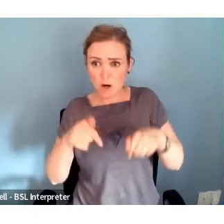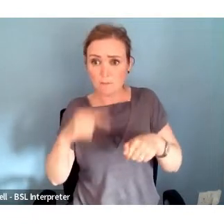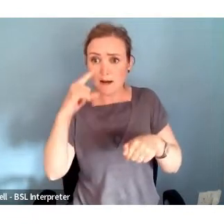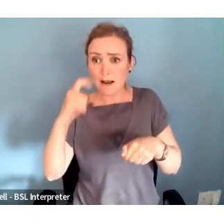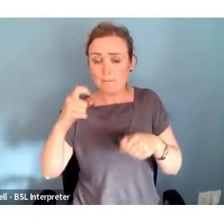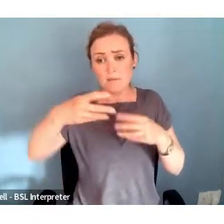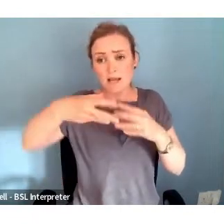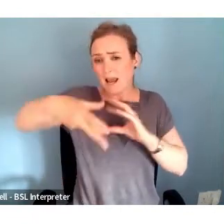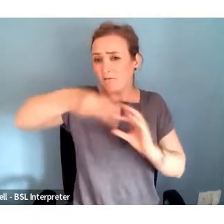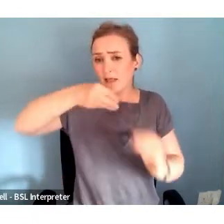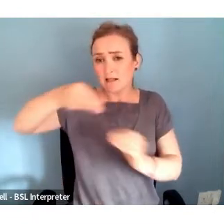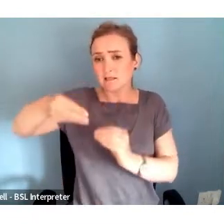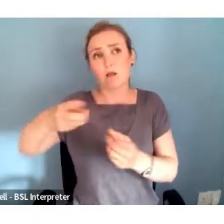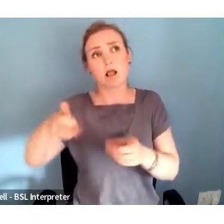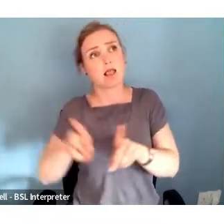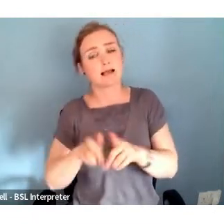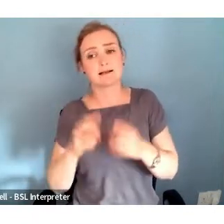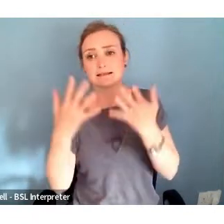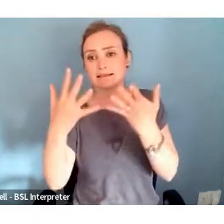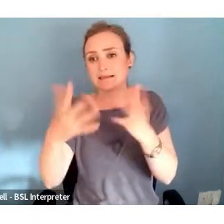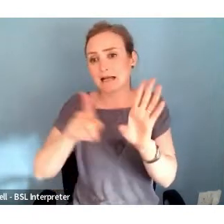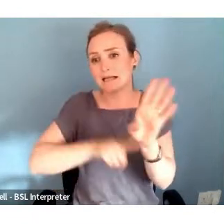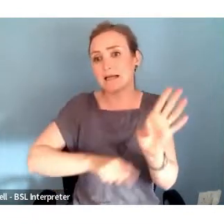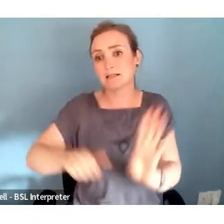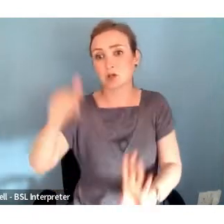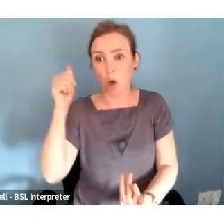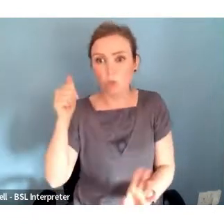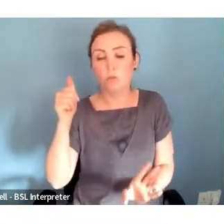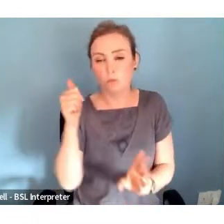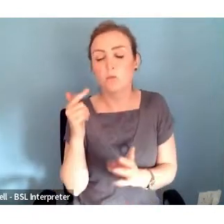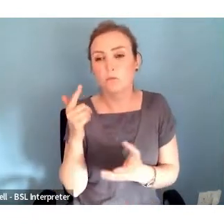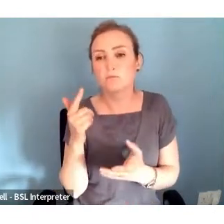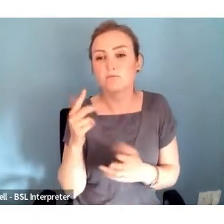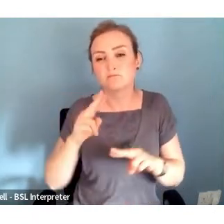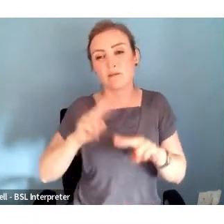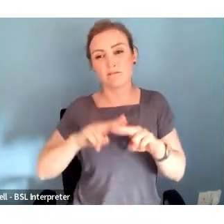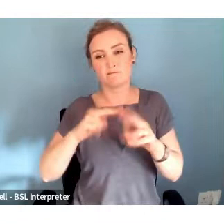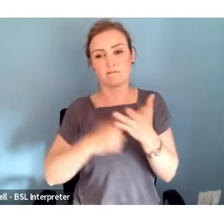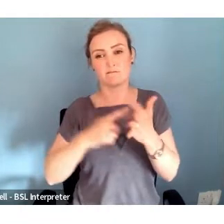ten years ago say Fred started this job ten years ago , maybe work wasn't so